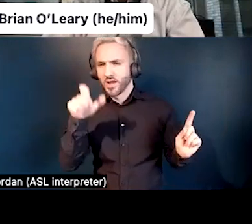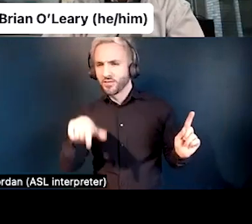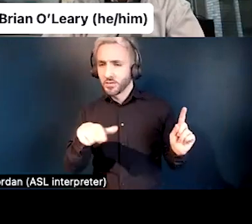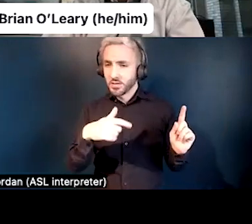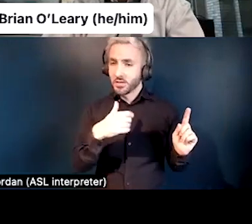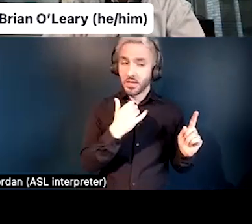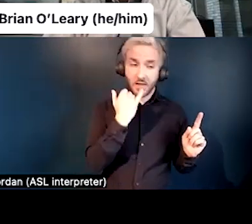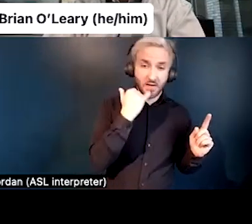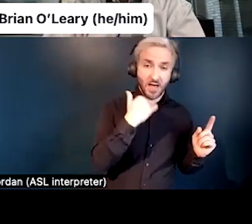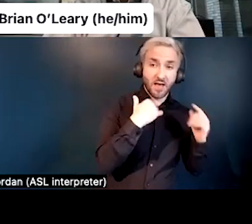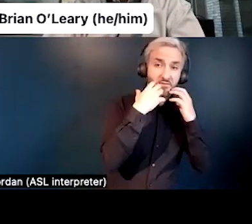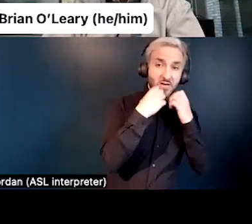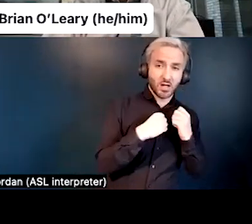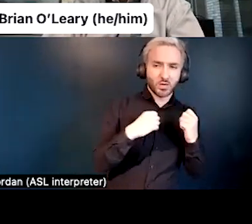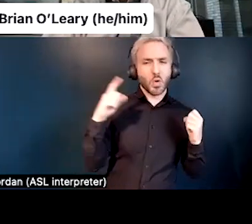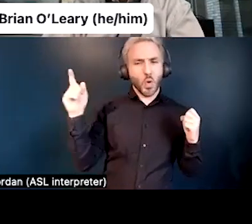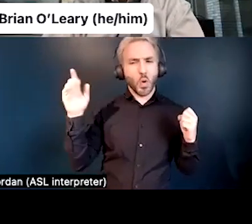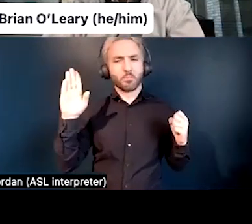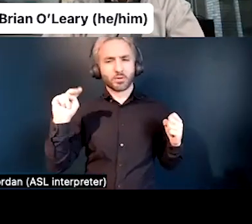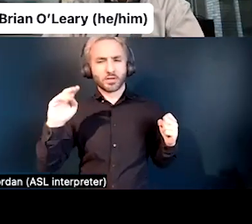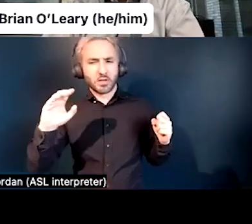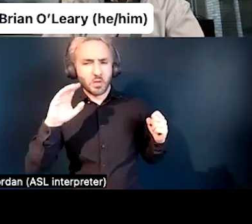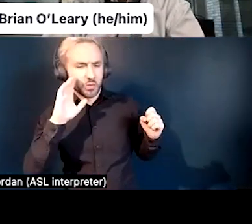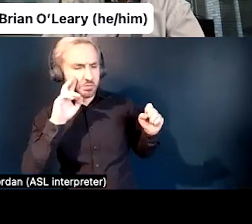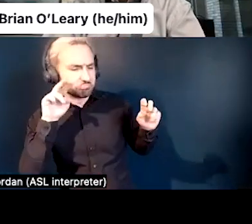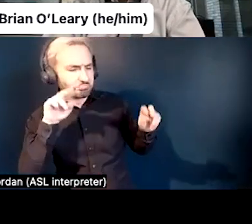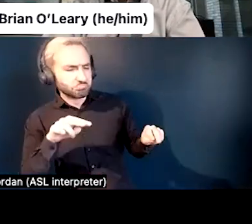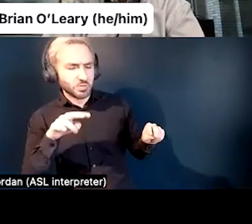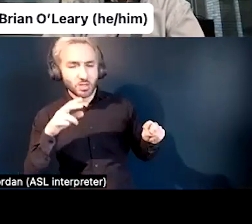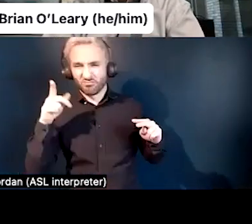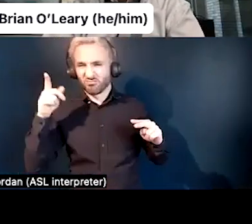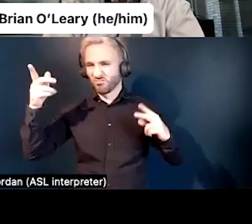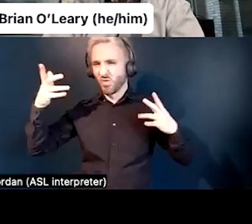would look carefully at it. They're already in the middle of a lot of the conversations